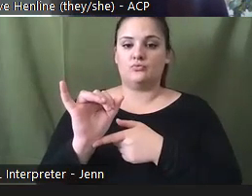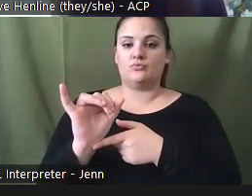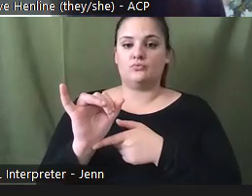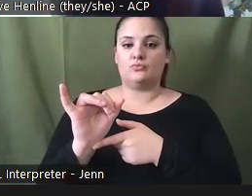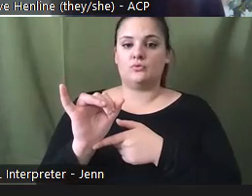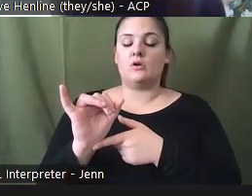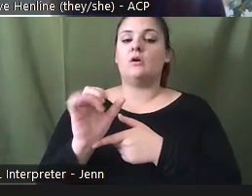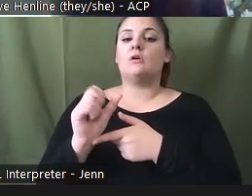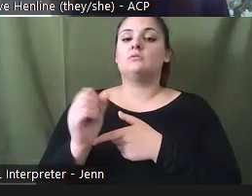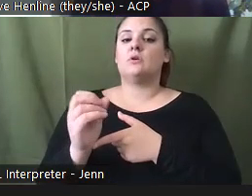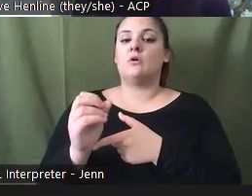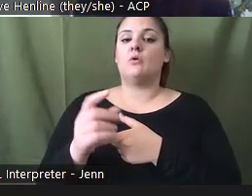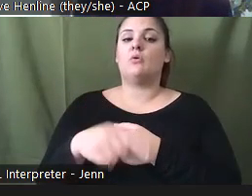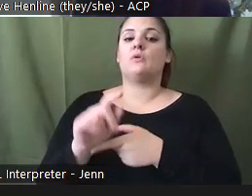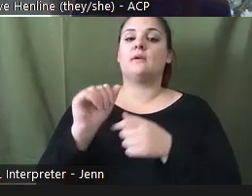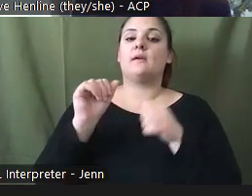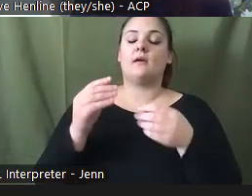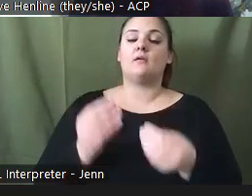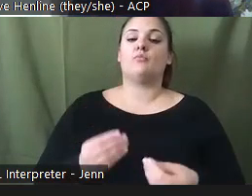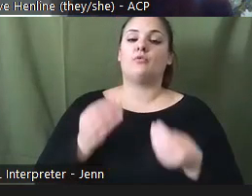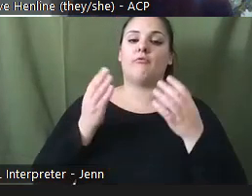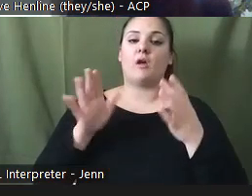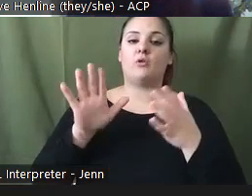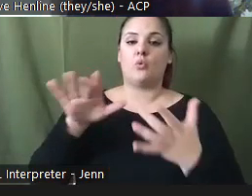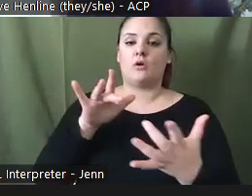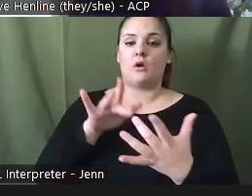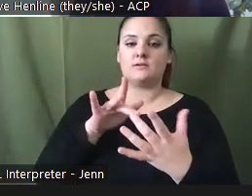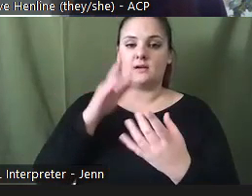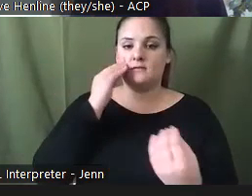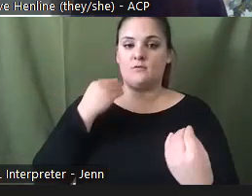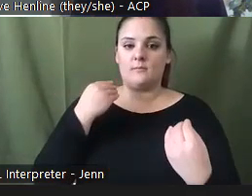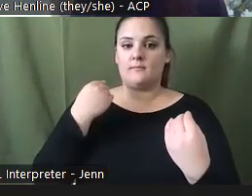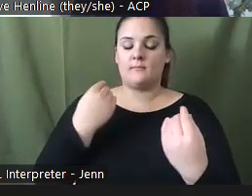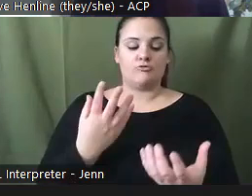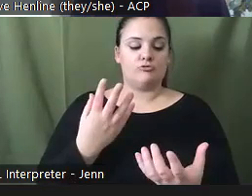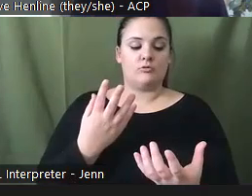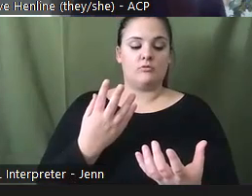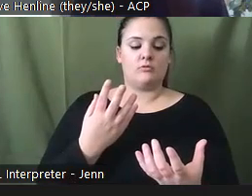You provide your contact information so that we can reach out to you when you need to consider